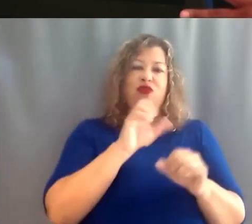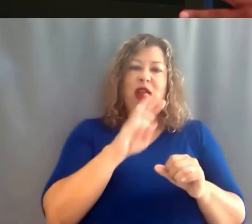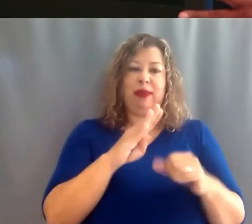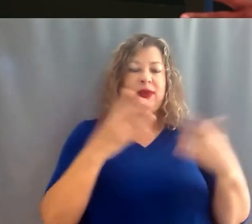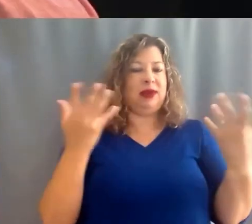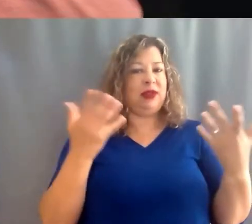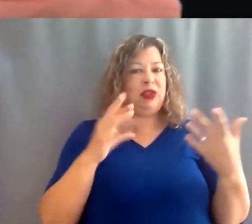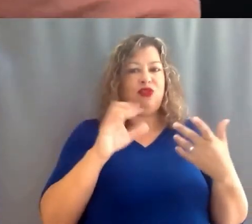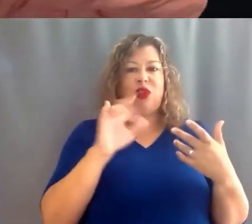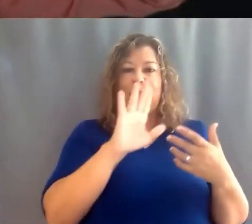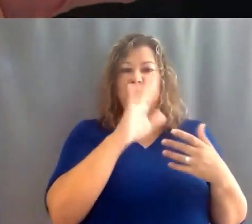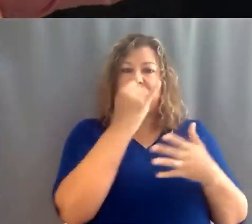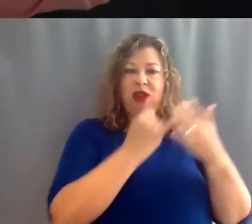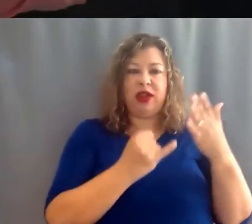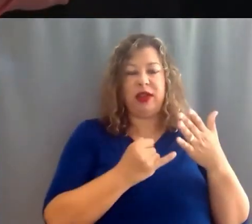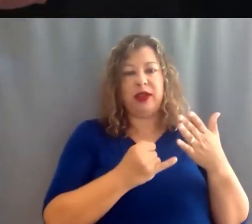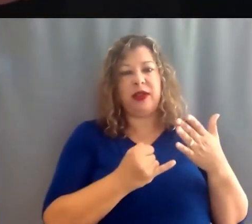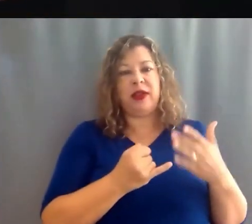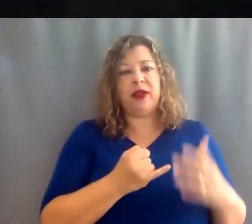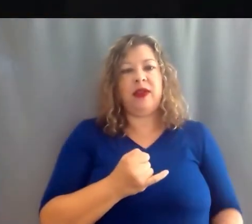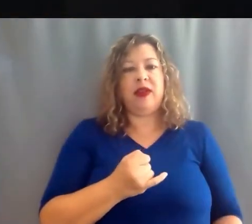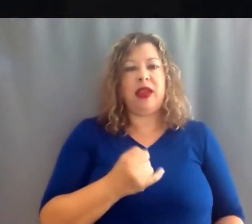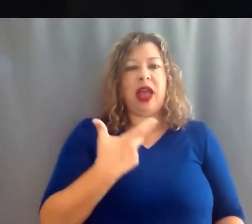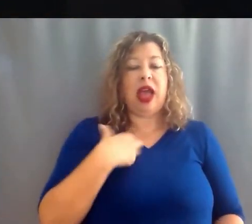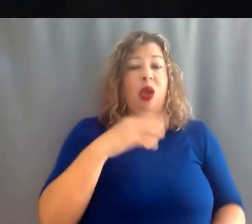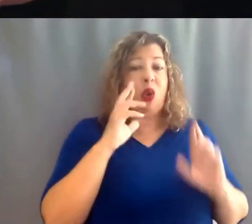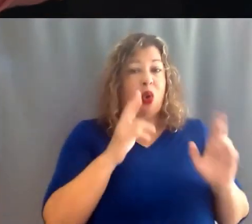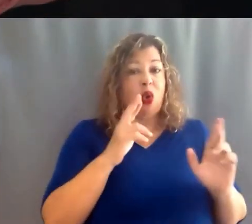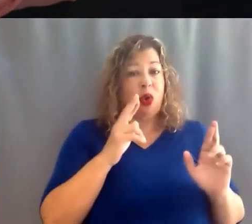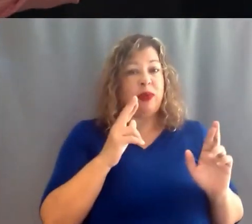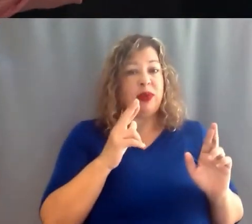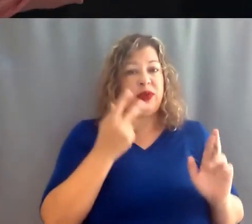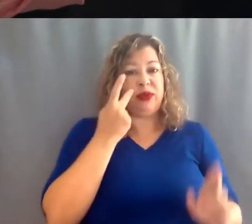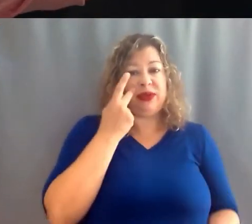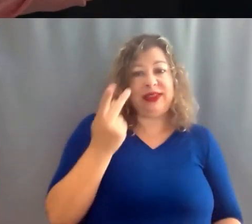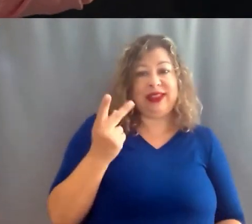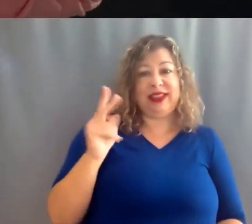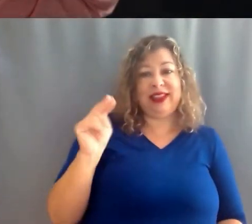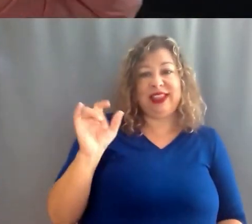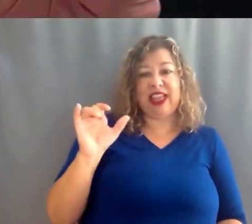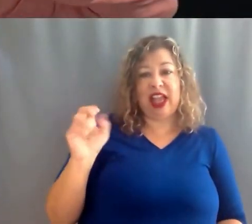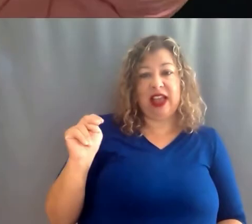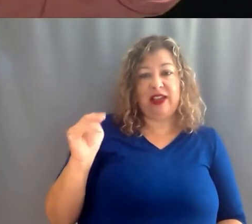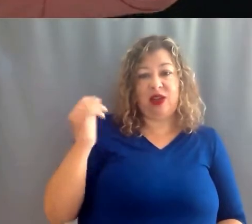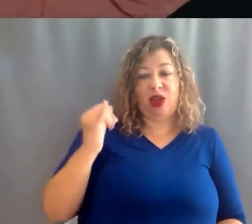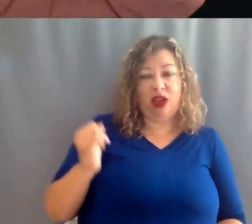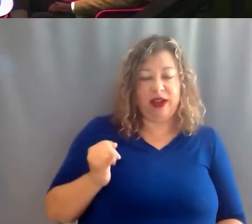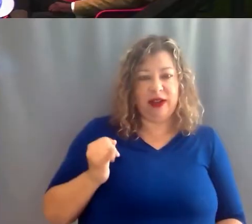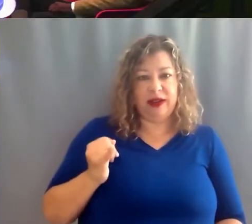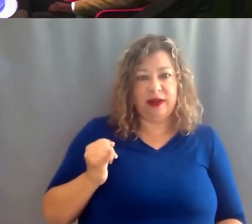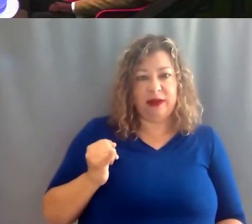I hope y'all peep the neon art. That's a whole other level. And it's so funny.